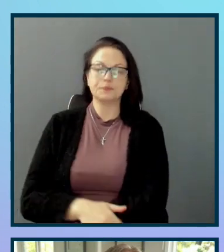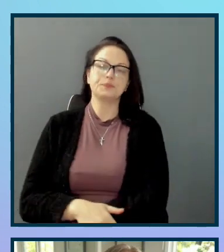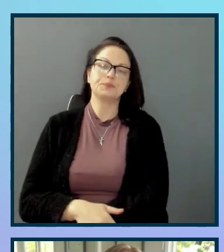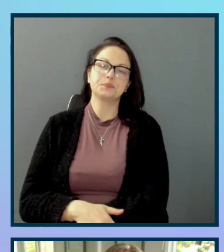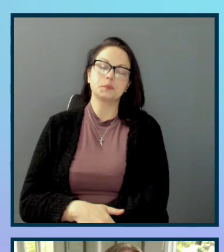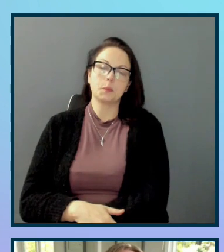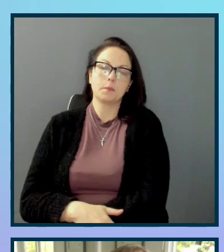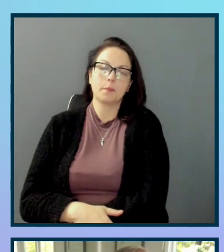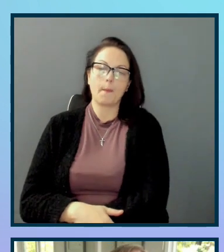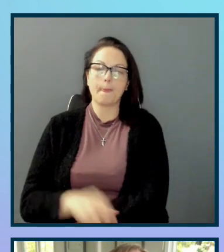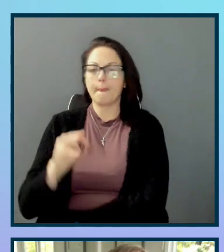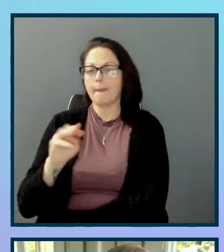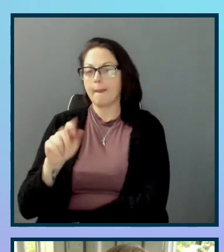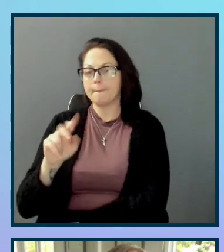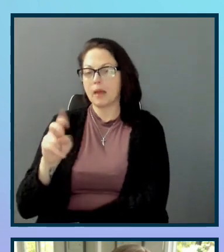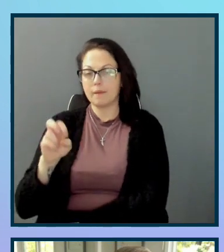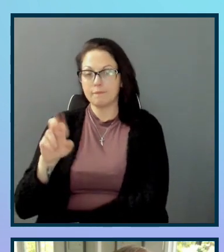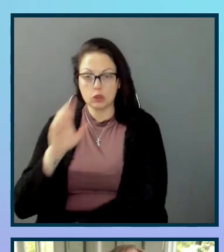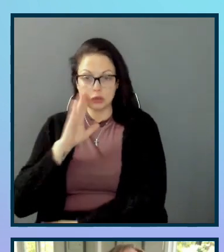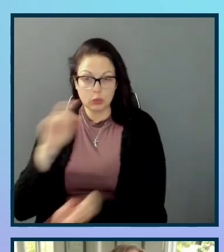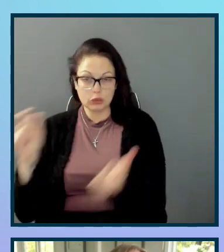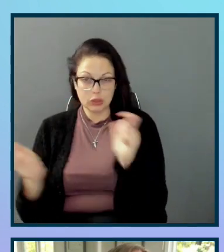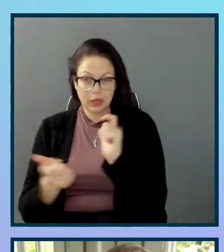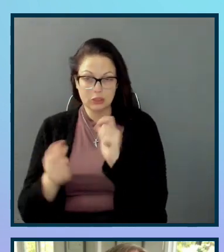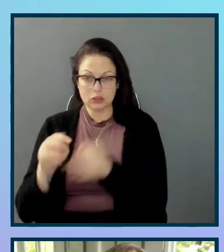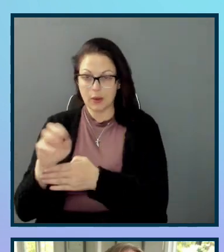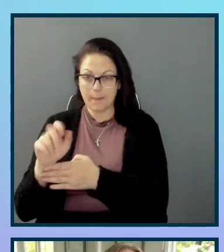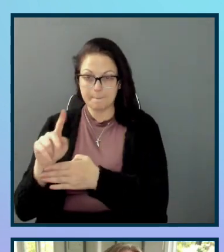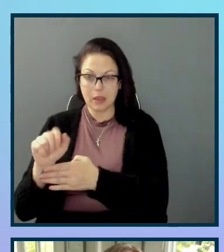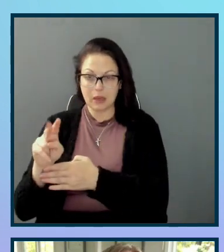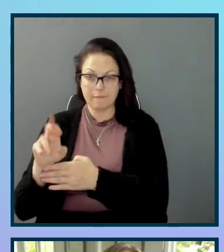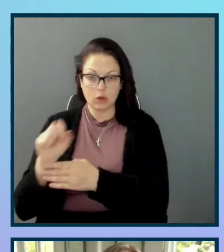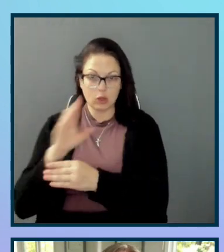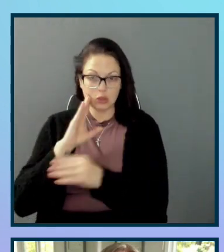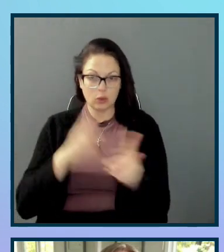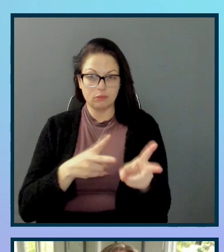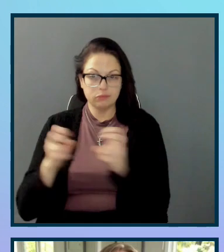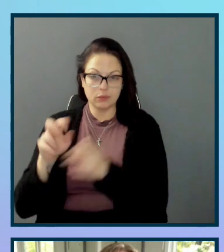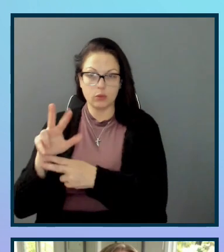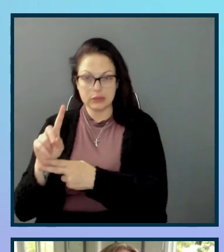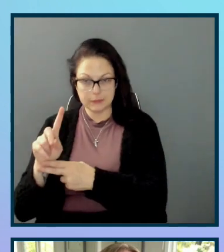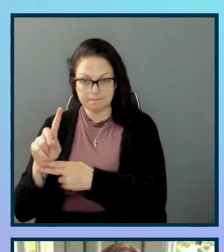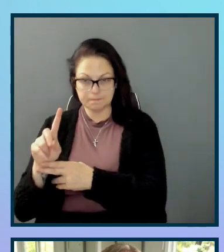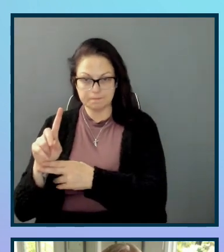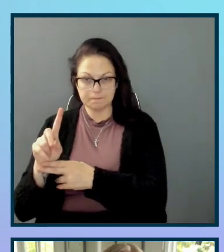But the metaverse is gonna change this world because the metaverse is pulling everything towards 3D, okay? This is inevitable.